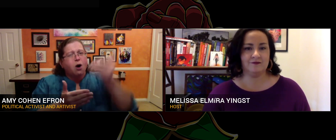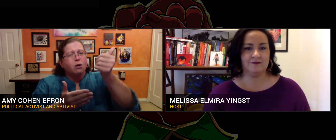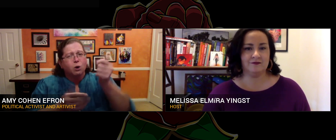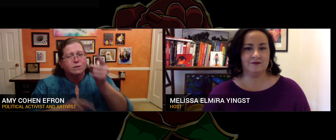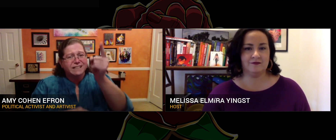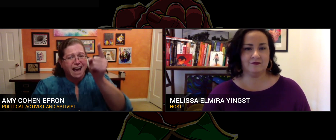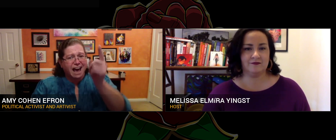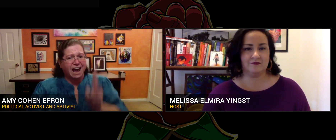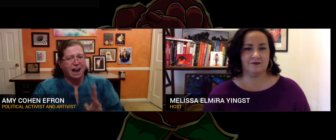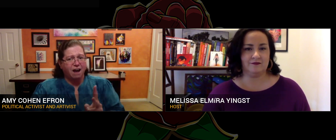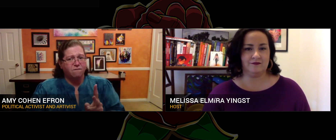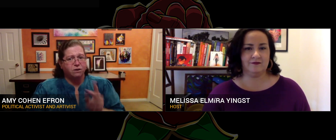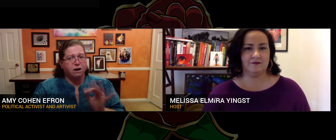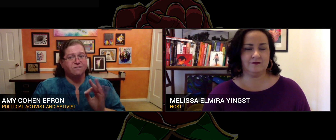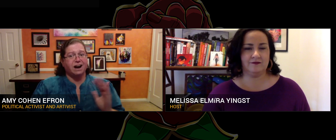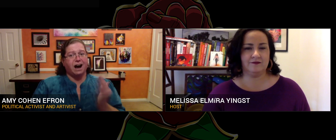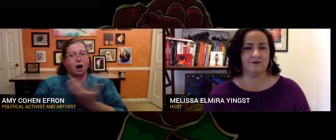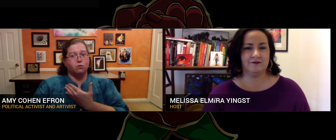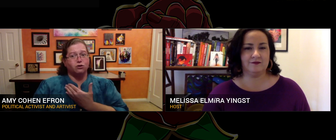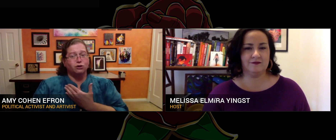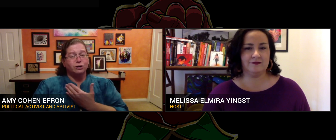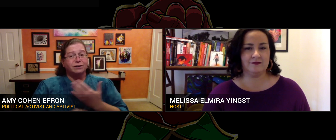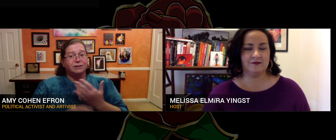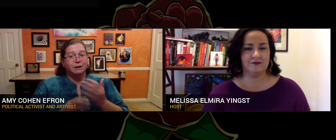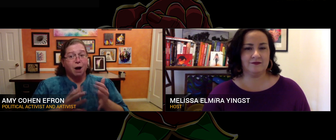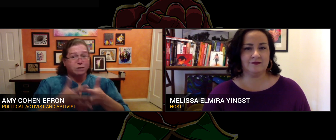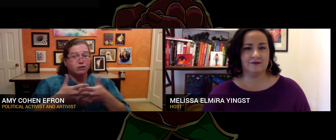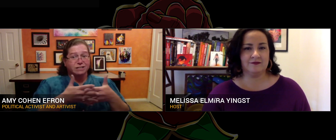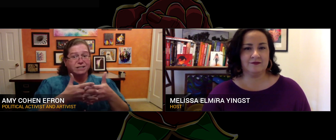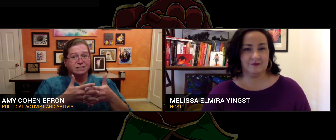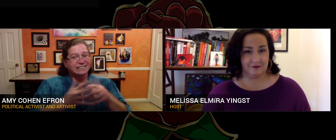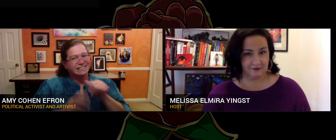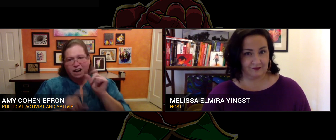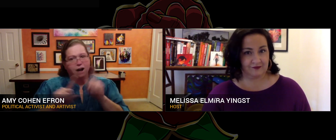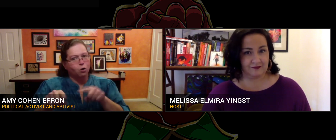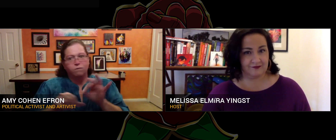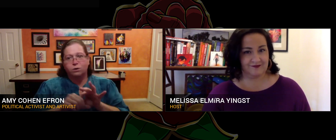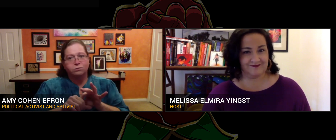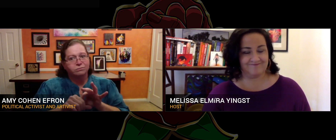Almost half of our Americans did not go out and vote.